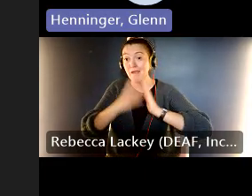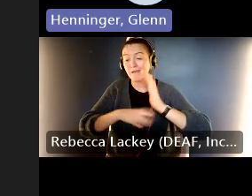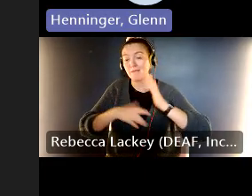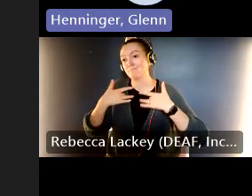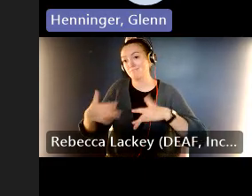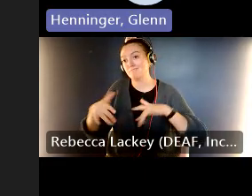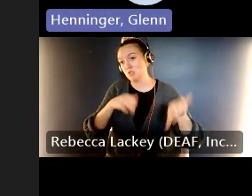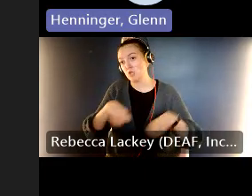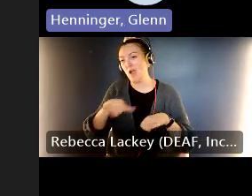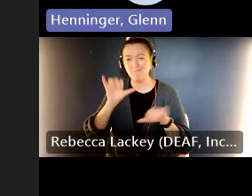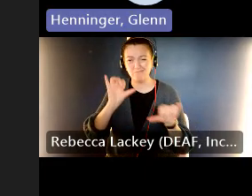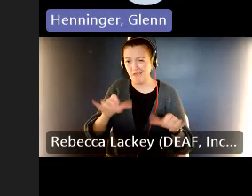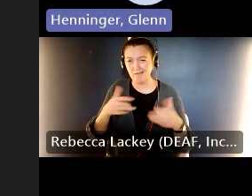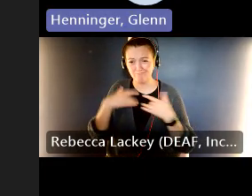Things of that nature go to risk management.